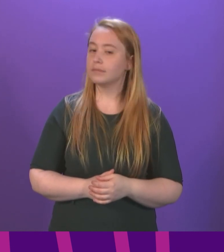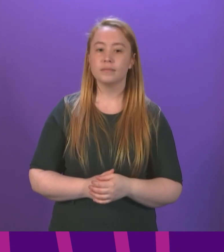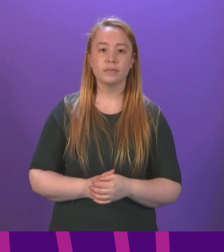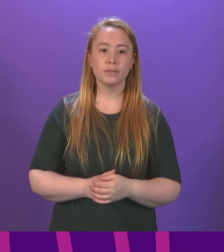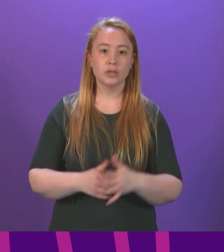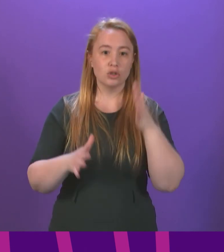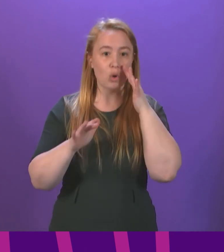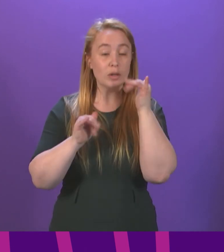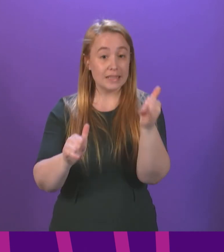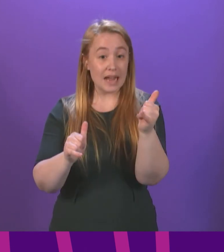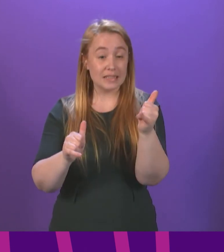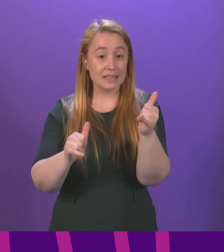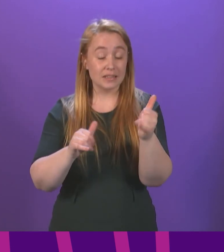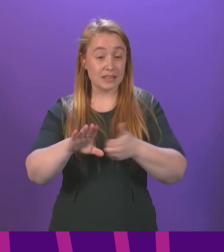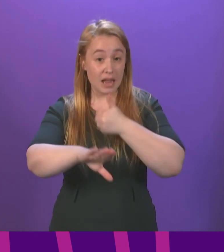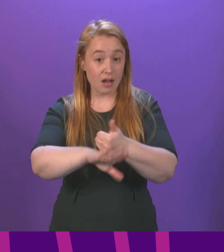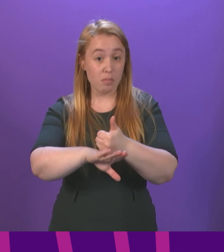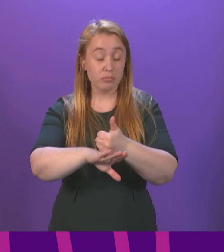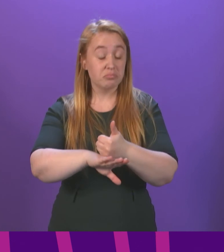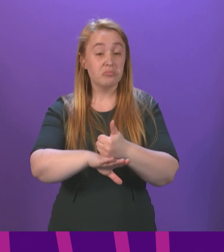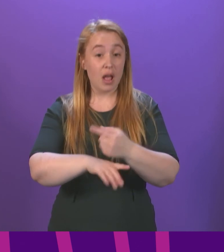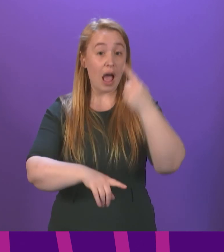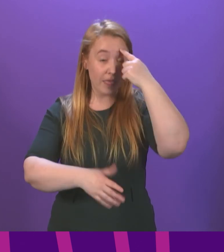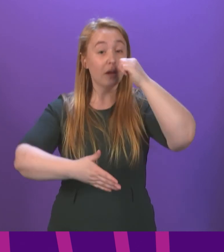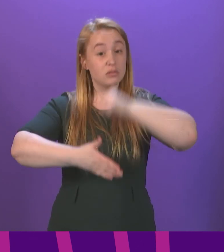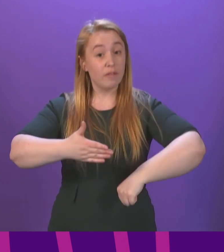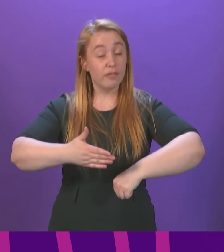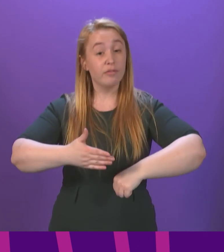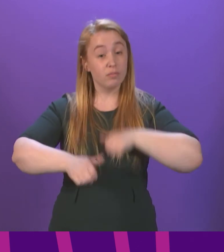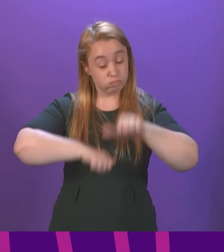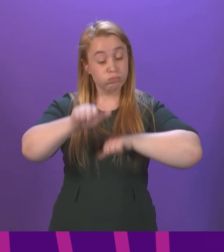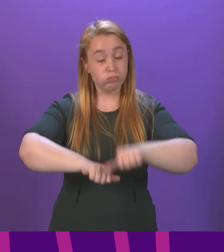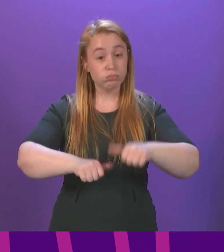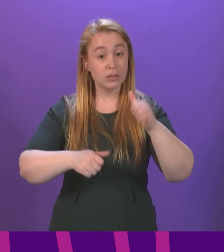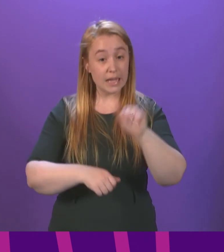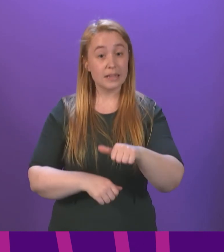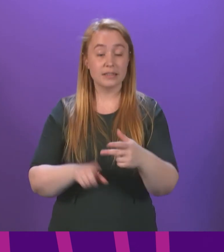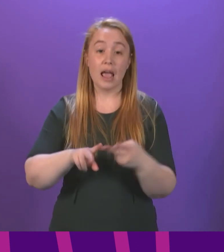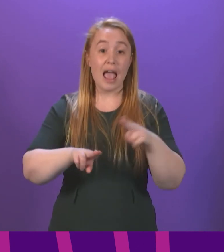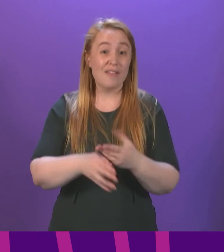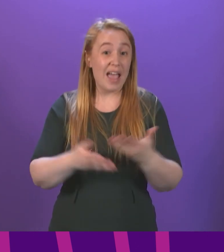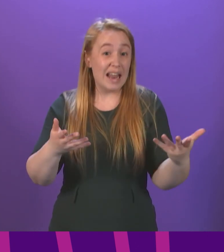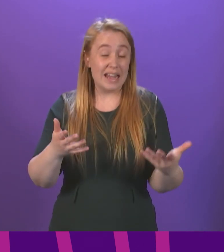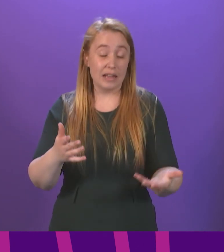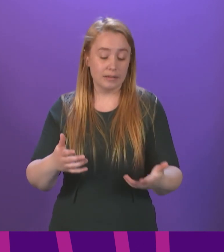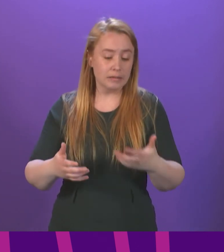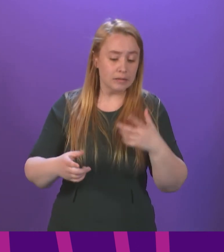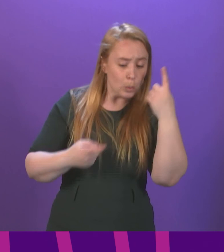in place is robust. If the member wants to raise any particular concerns with me about that, I will be more than happy to correspond with him.